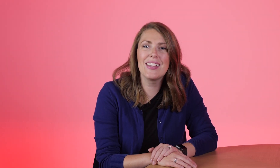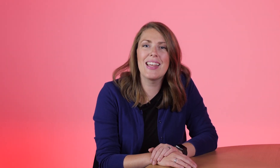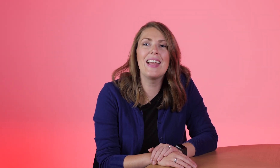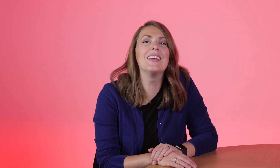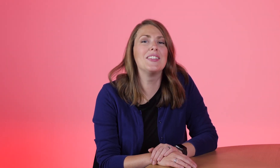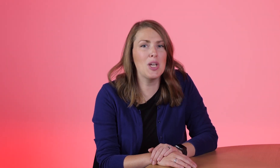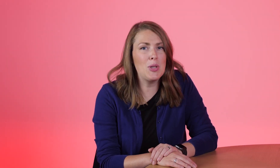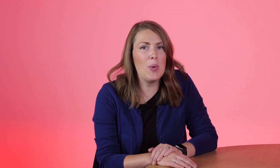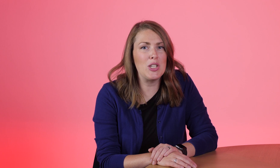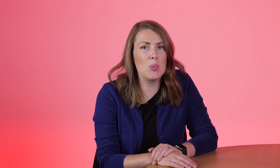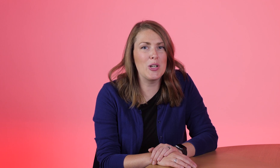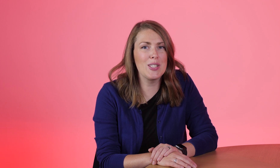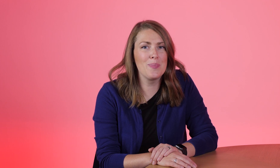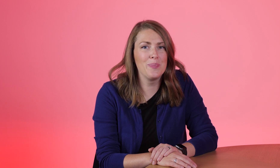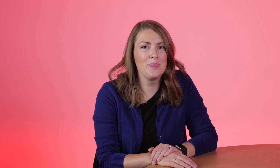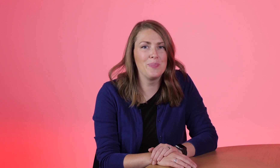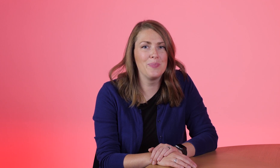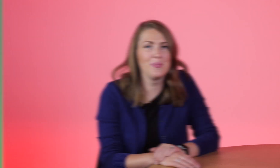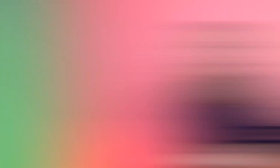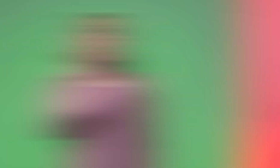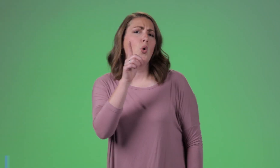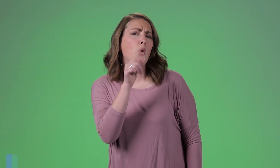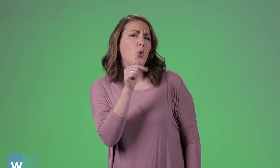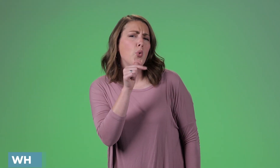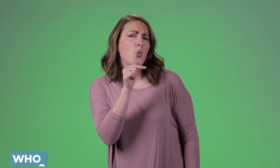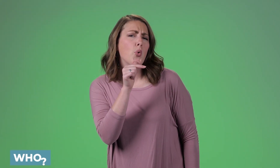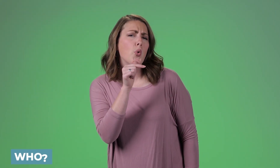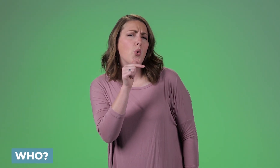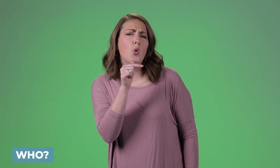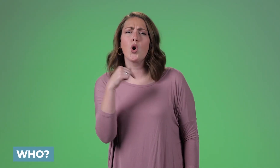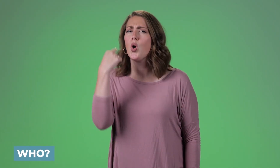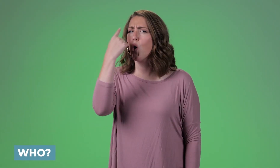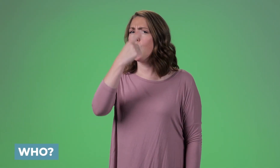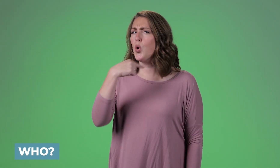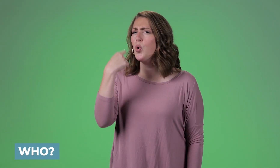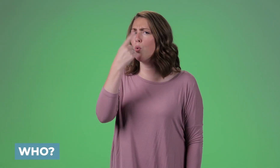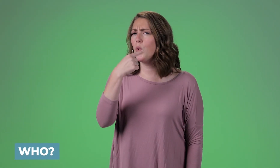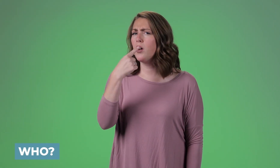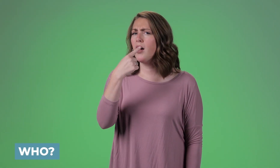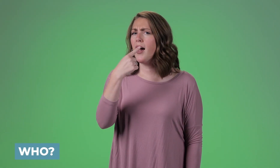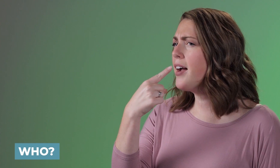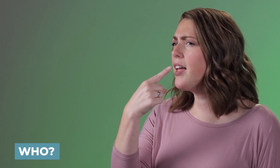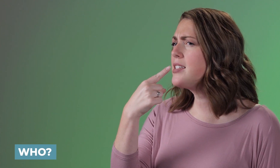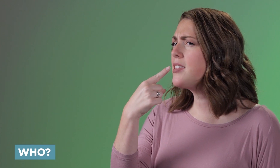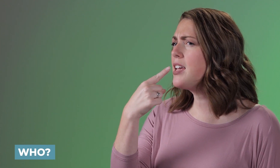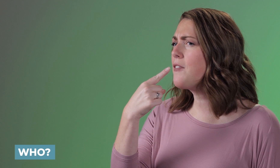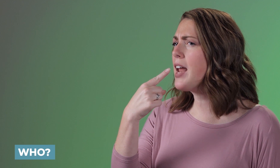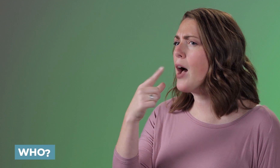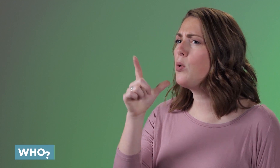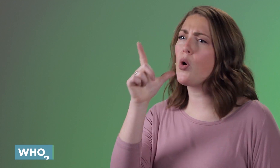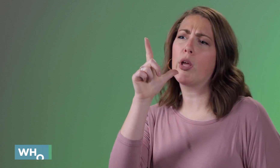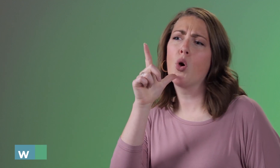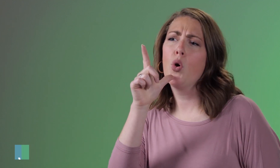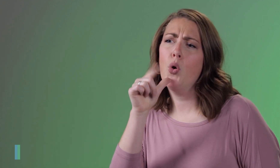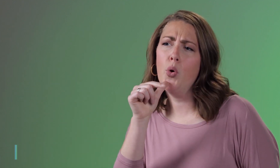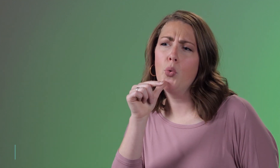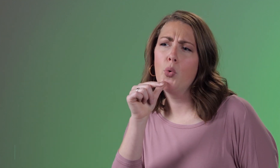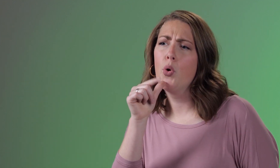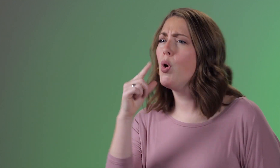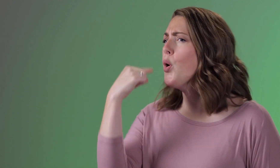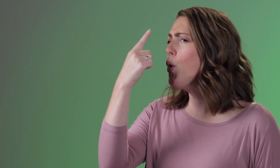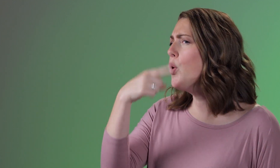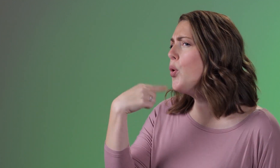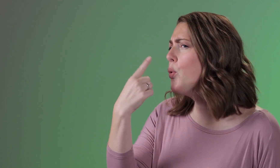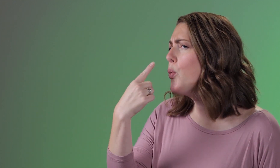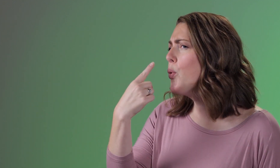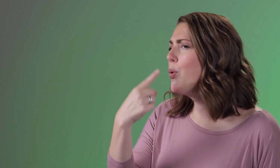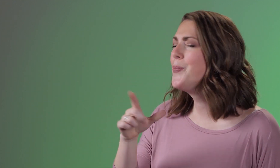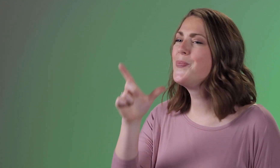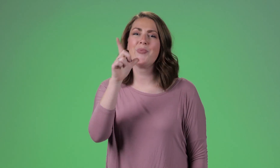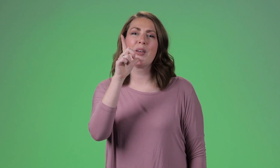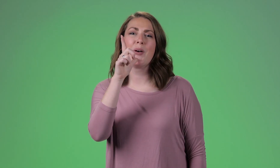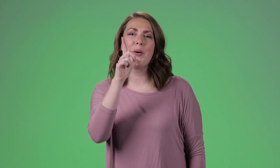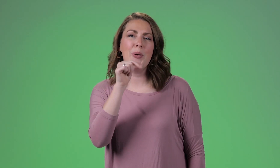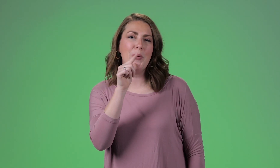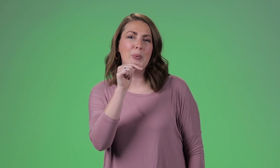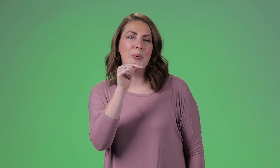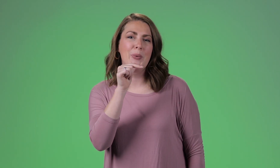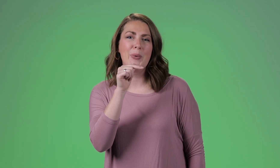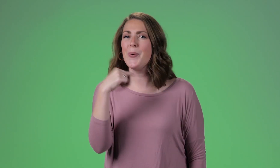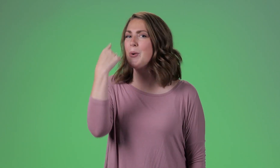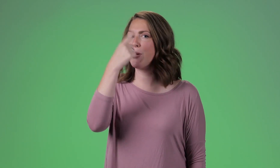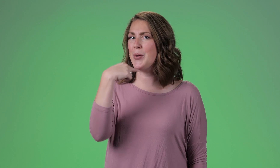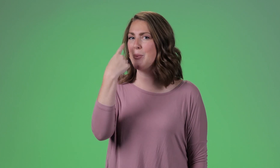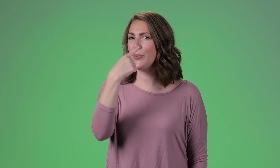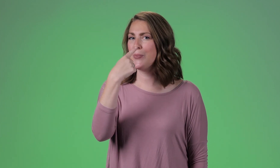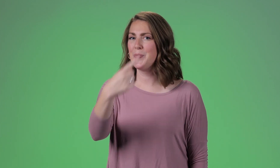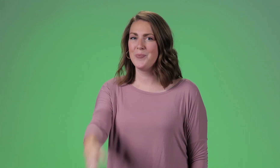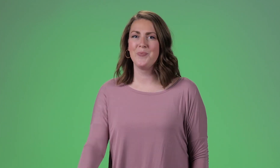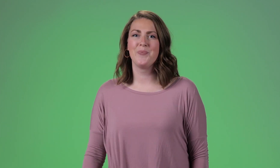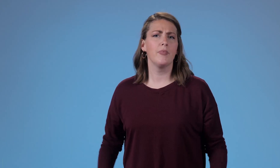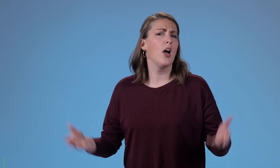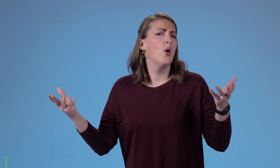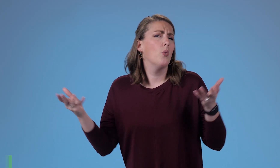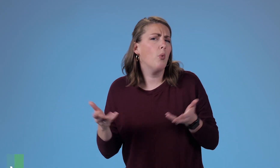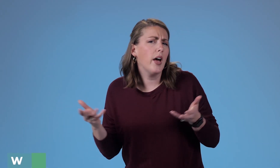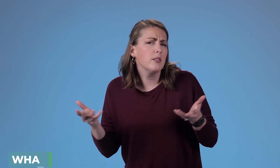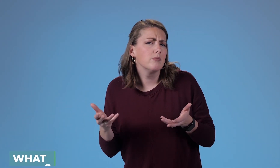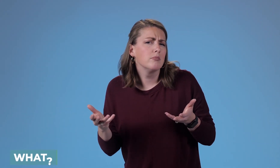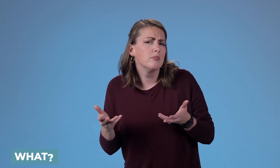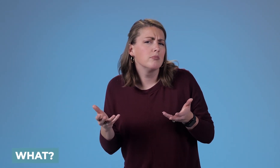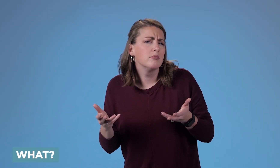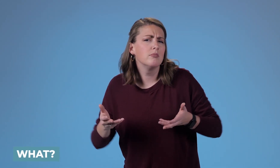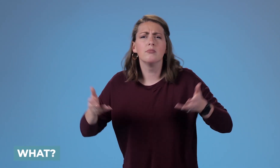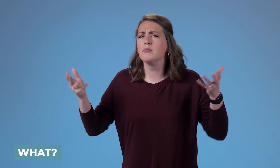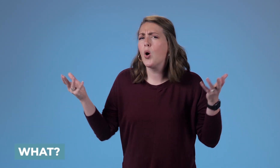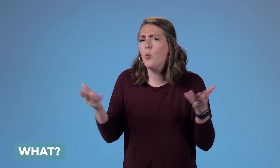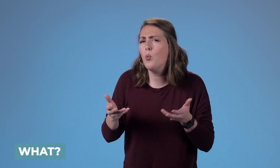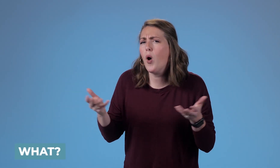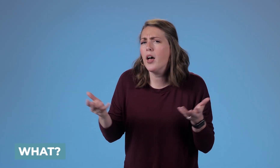how to sign wh words who or who i like to think of an owl going who who who or who what